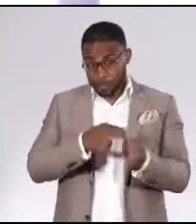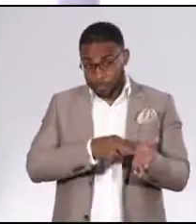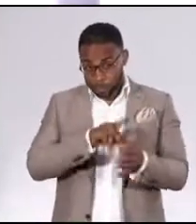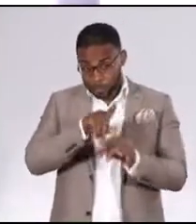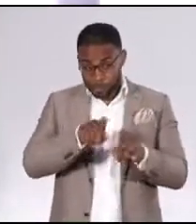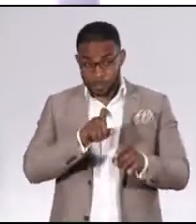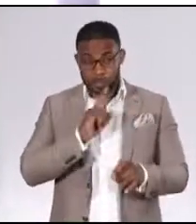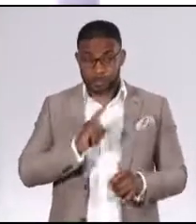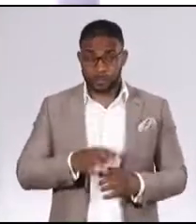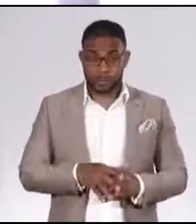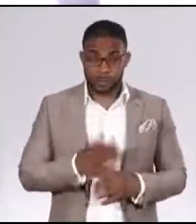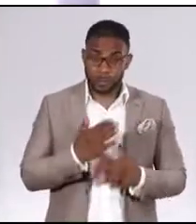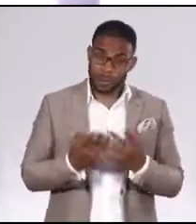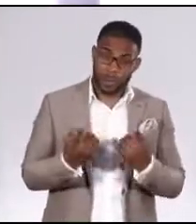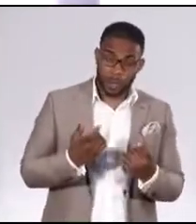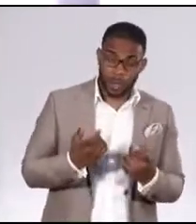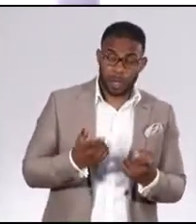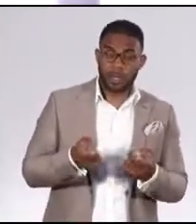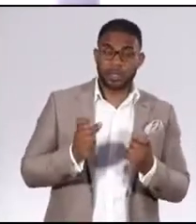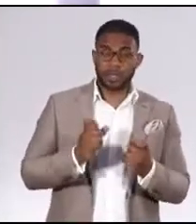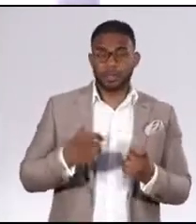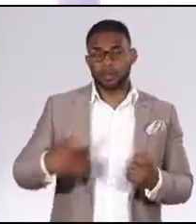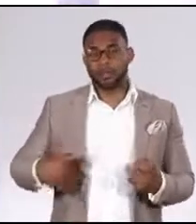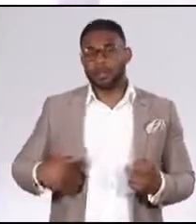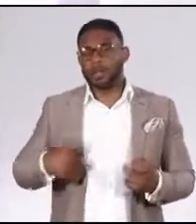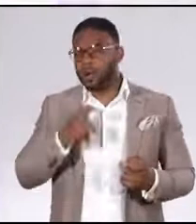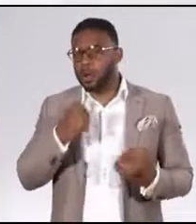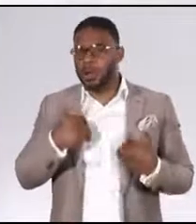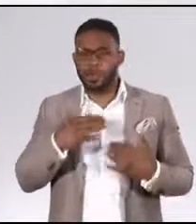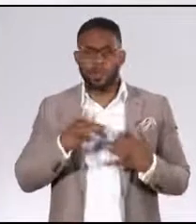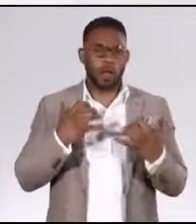uh some questions to give us a sense of who we have in our audience today.